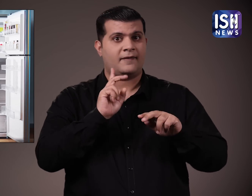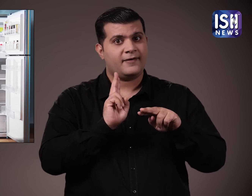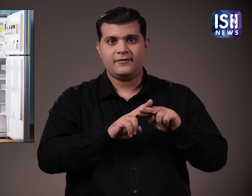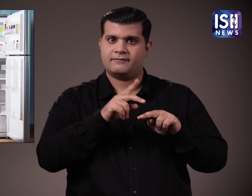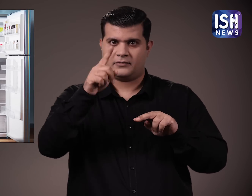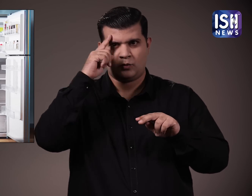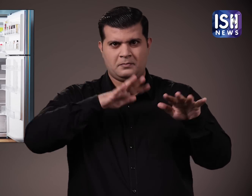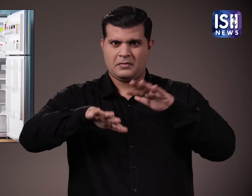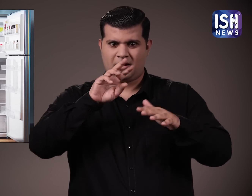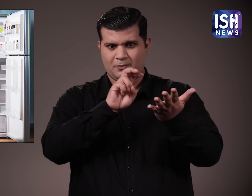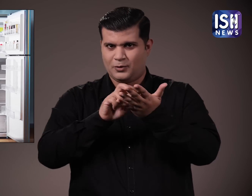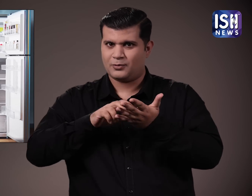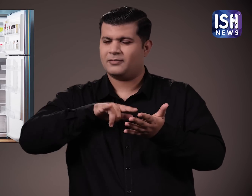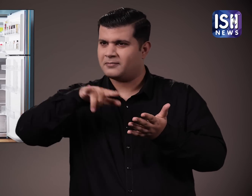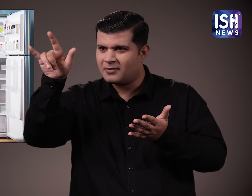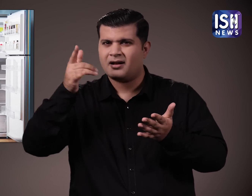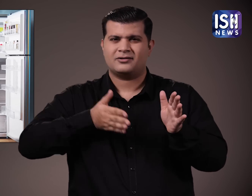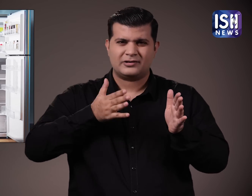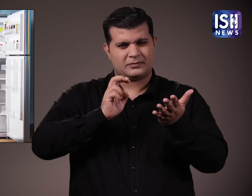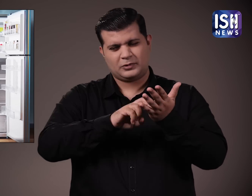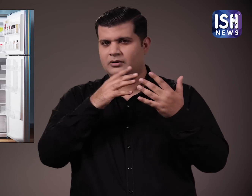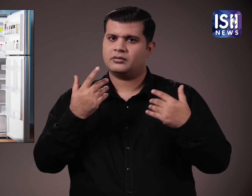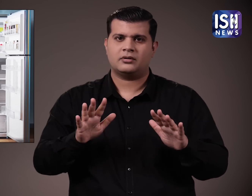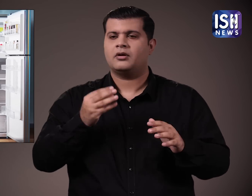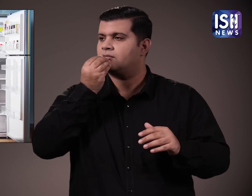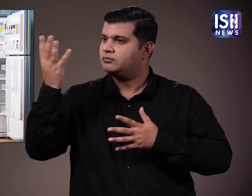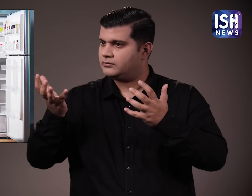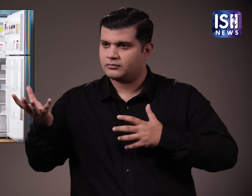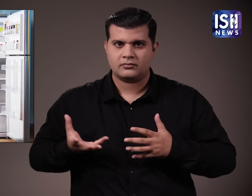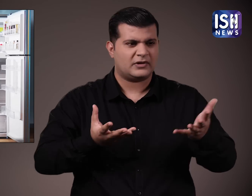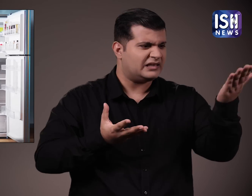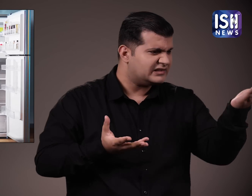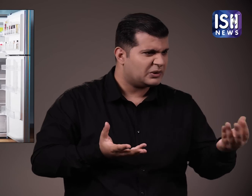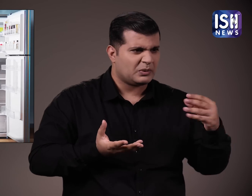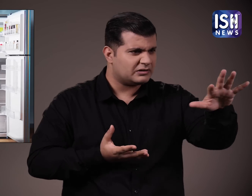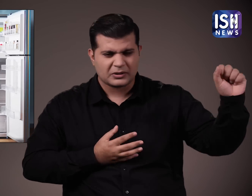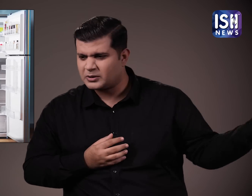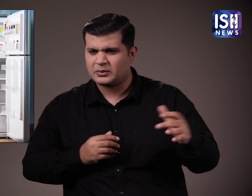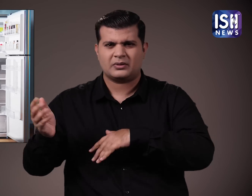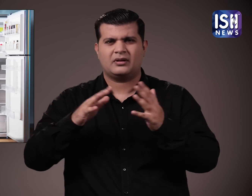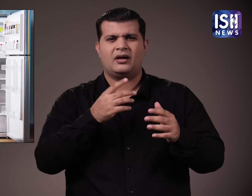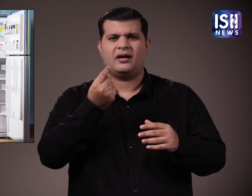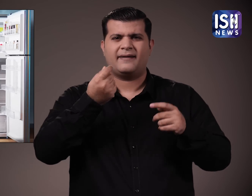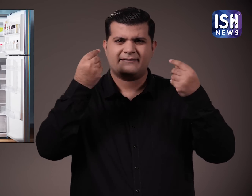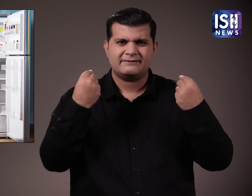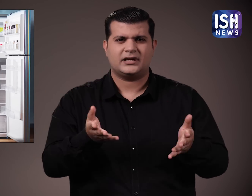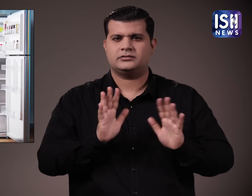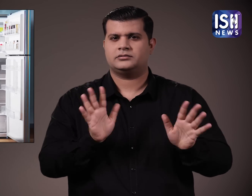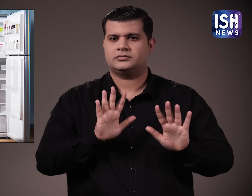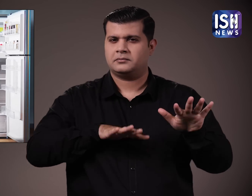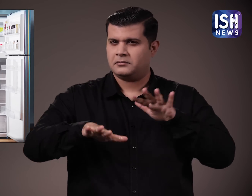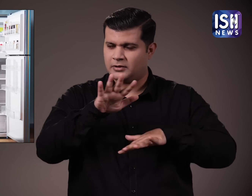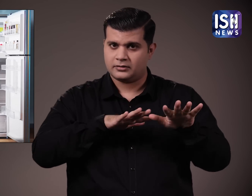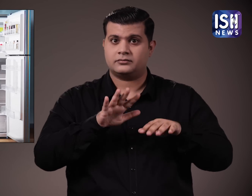If you plan your holiday and start storing food in the fridge then the food will get spoilt. This wastes food and money.